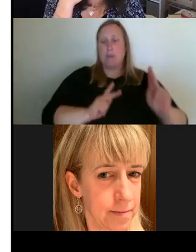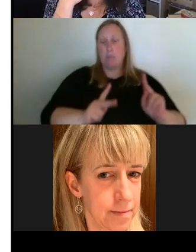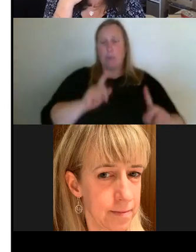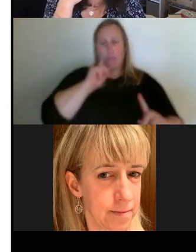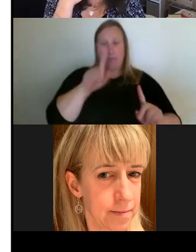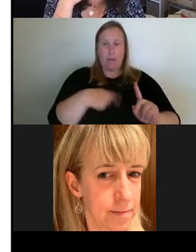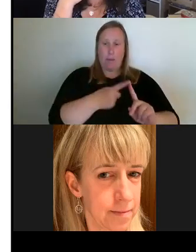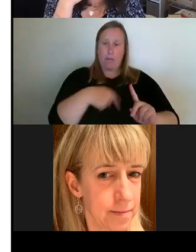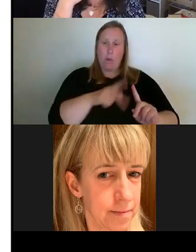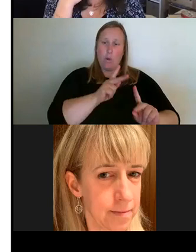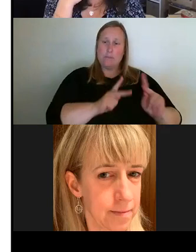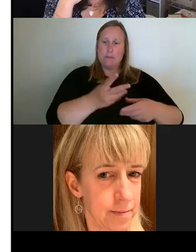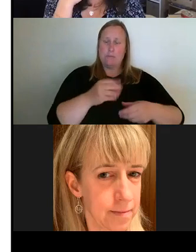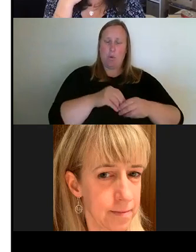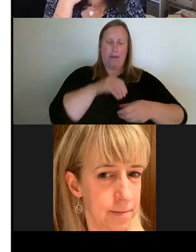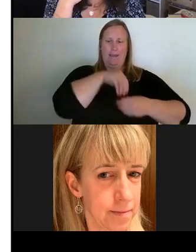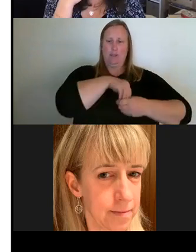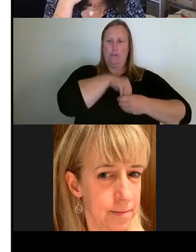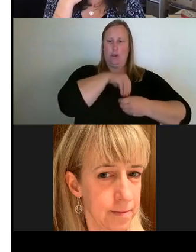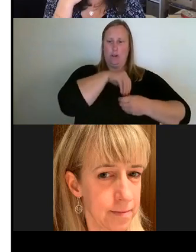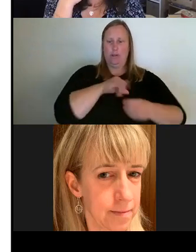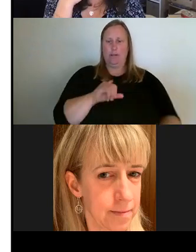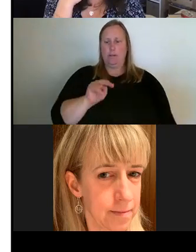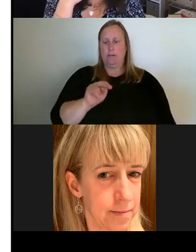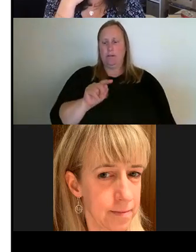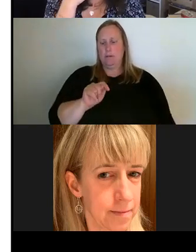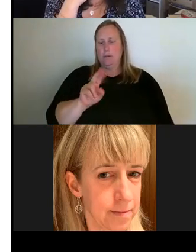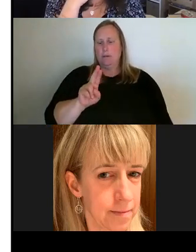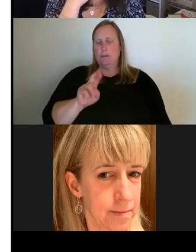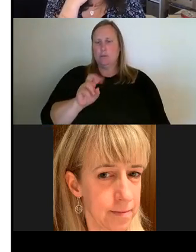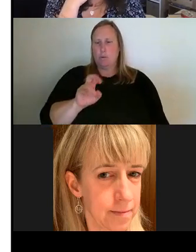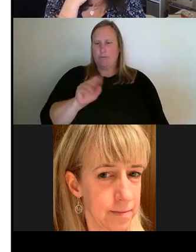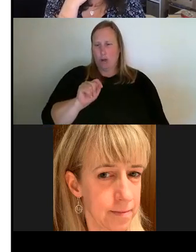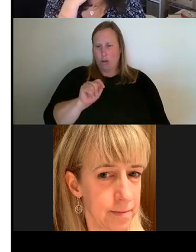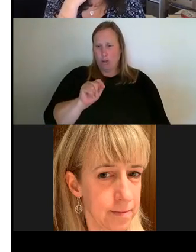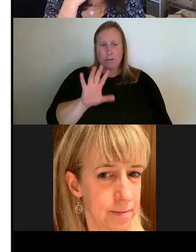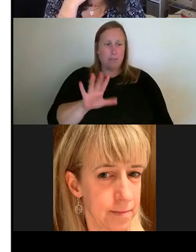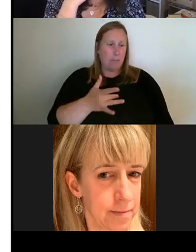people as introverts. Introverts may have a preference for it, but we